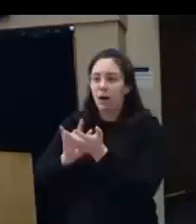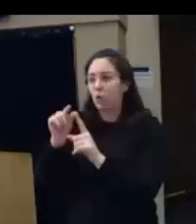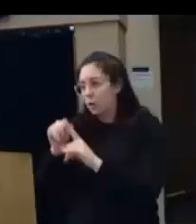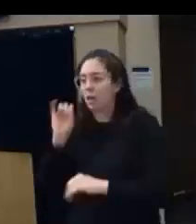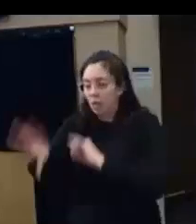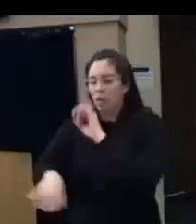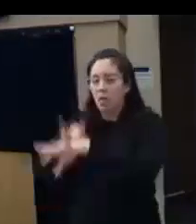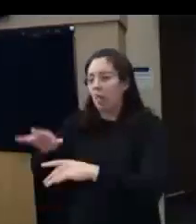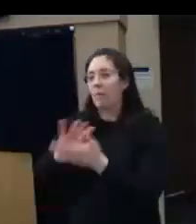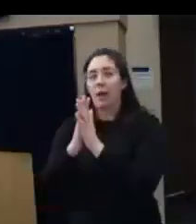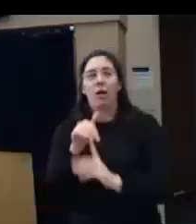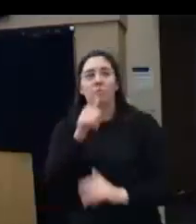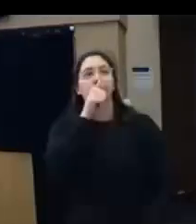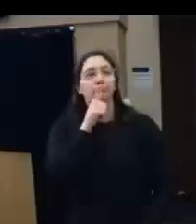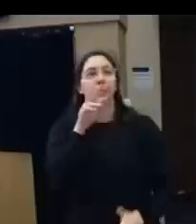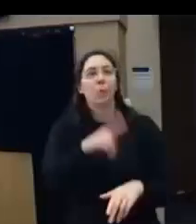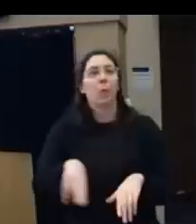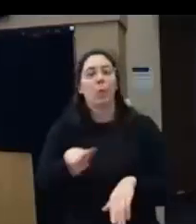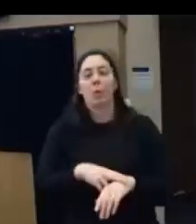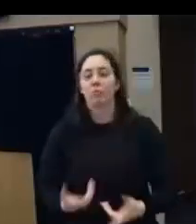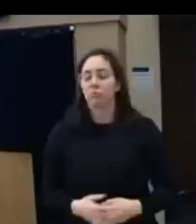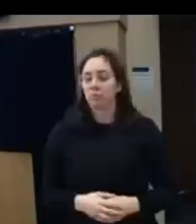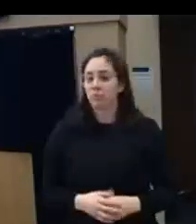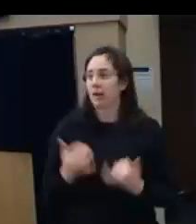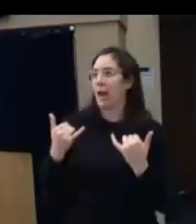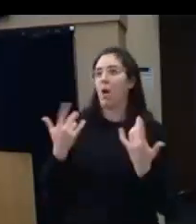it's become the norm they always say well Dr sh what is normal because I don't know what